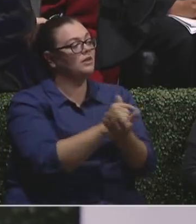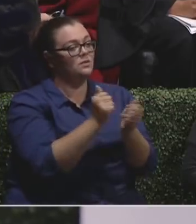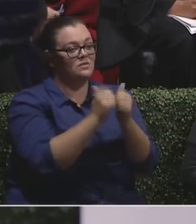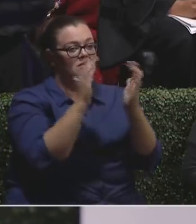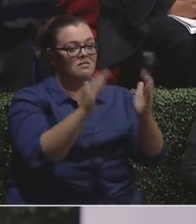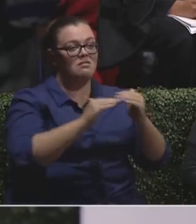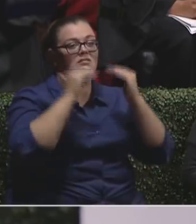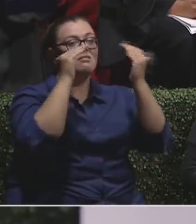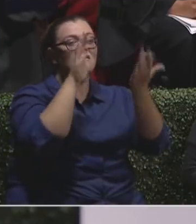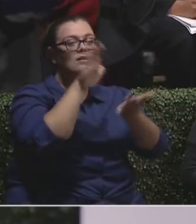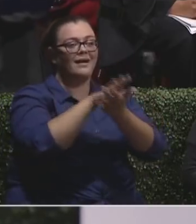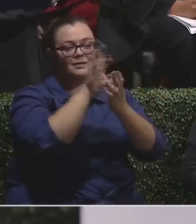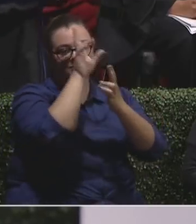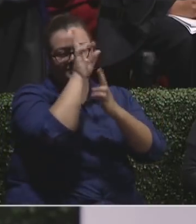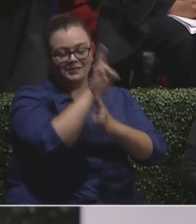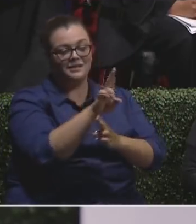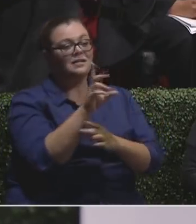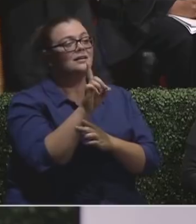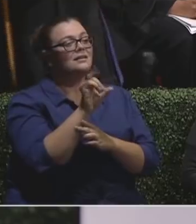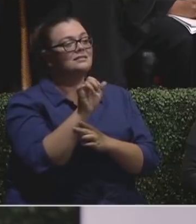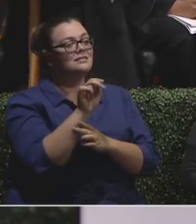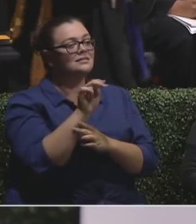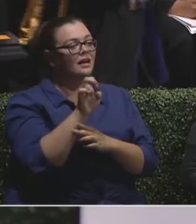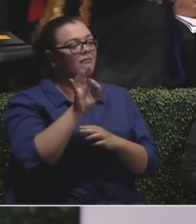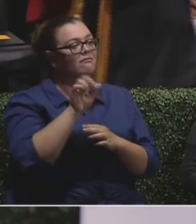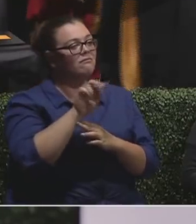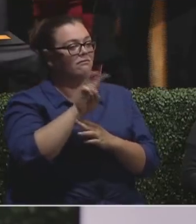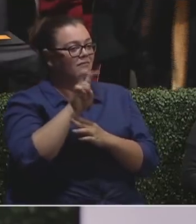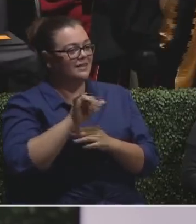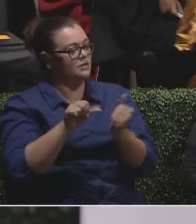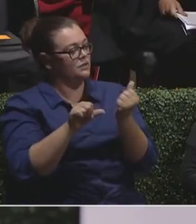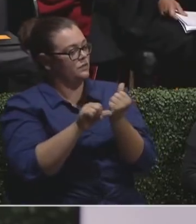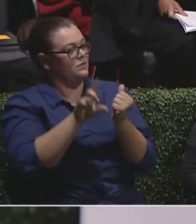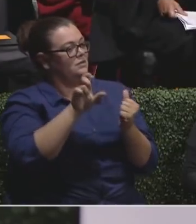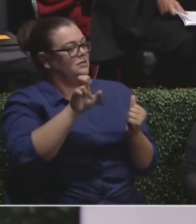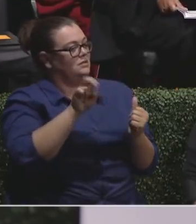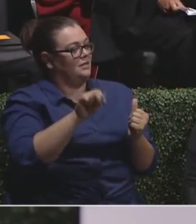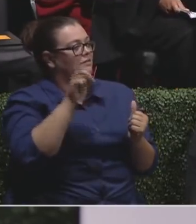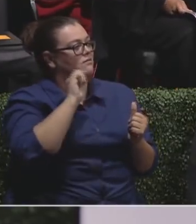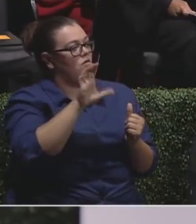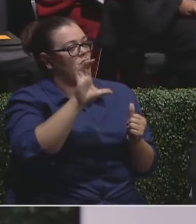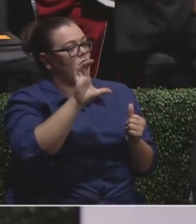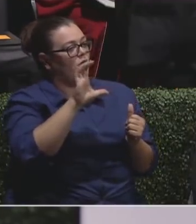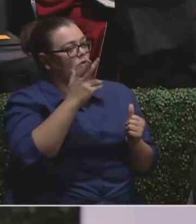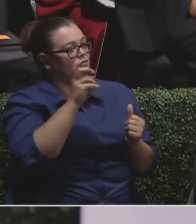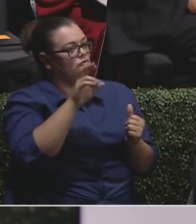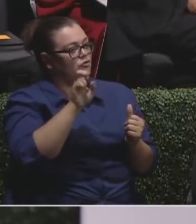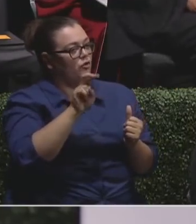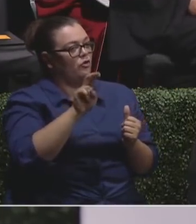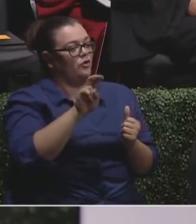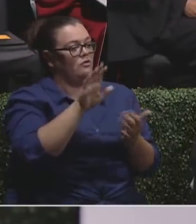AMONG THE STUDENTS EARNING BACCALAUREATE DEGREES ARE THOSE WHO WILL GRADUATE WITH ACADEMIC HONORS. DR. DIANE FAZZI, ASSOCIATE DEAN